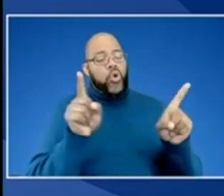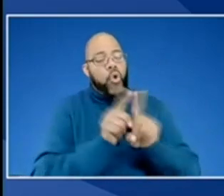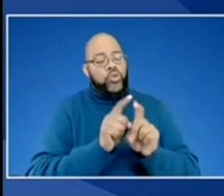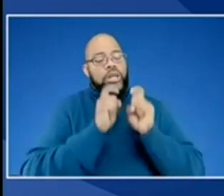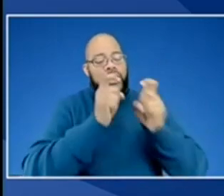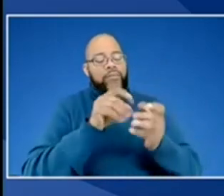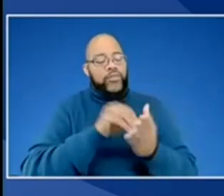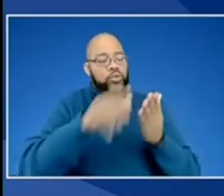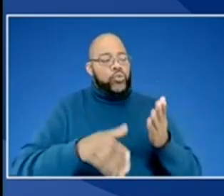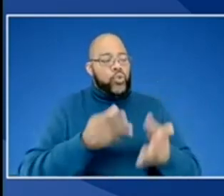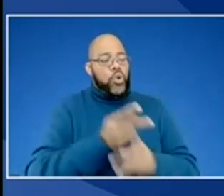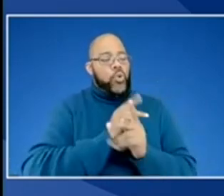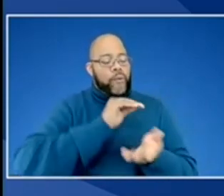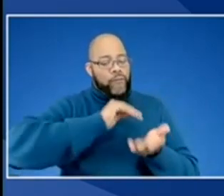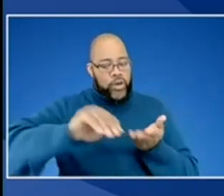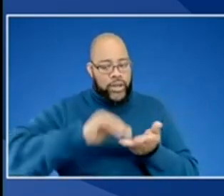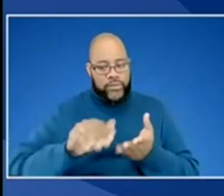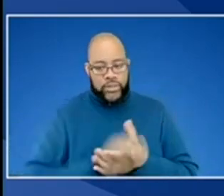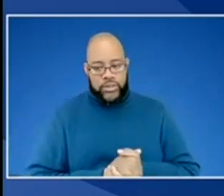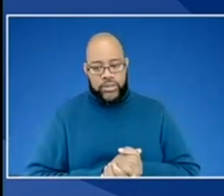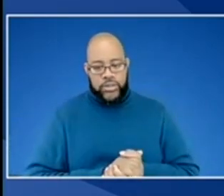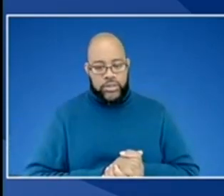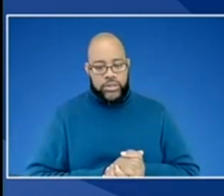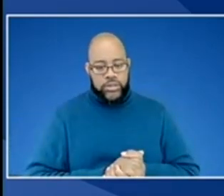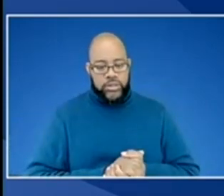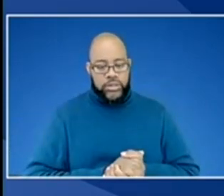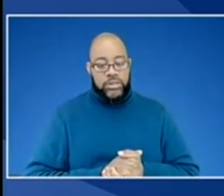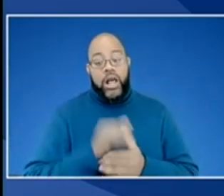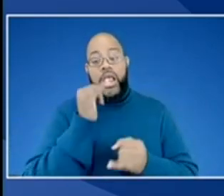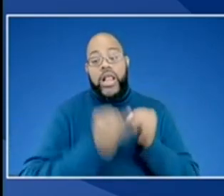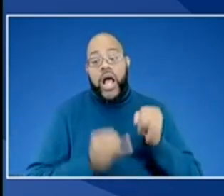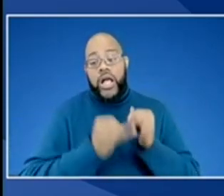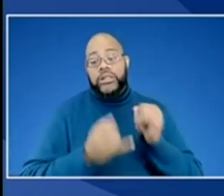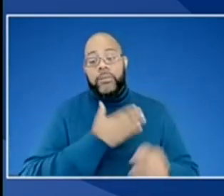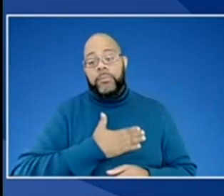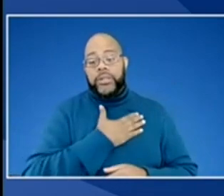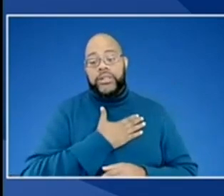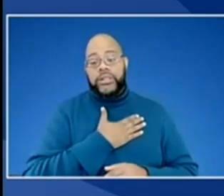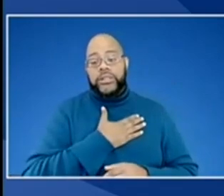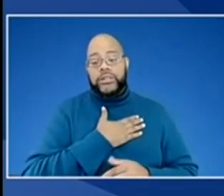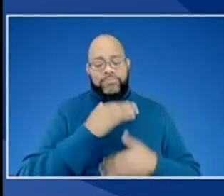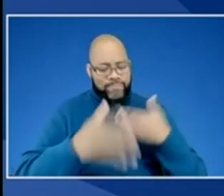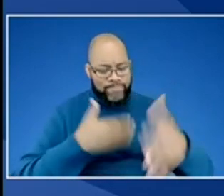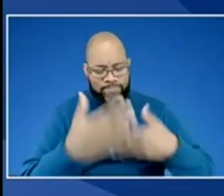loan forgiveness. Lastly, please expedite the processing of